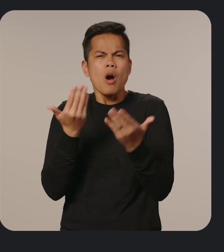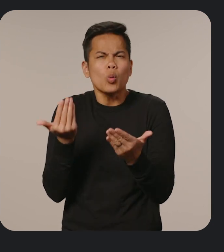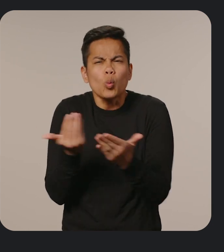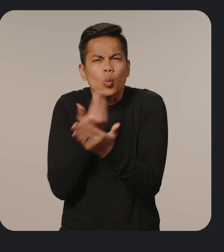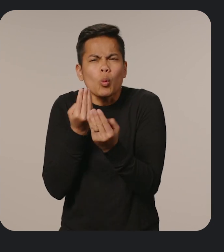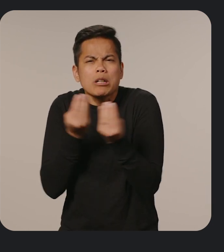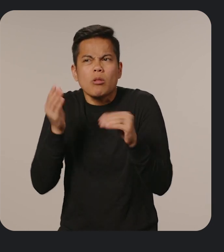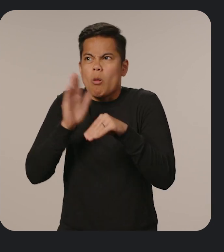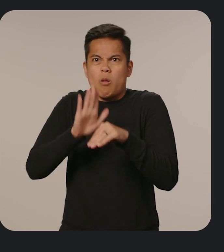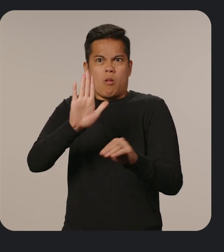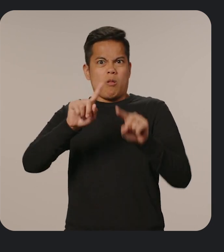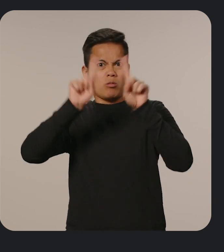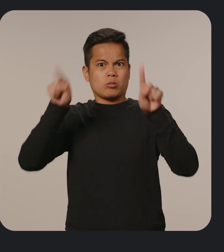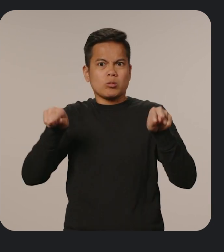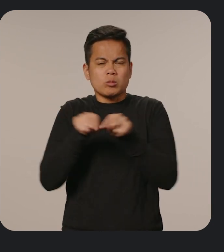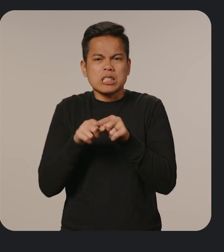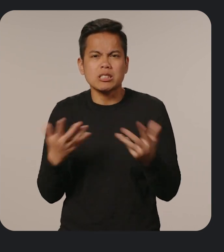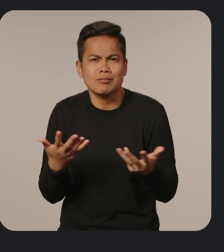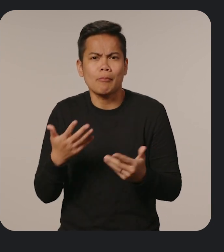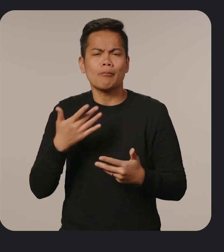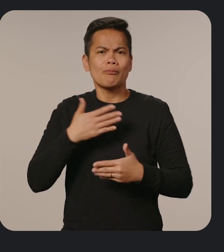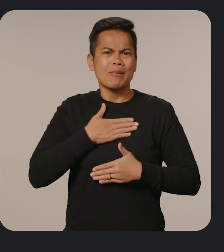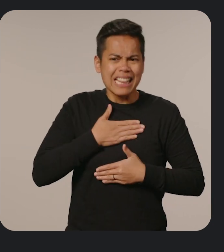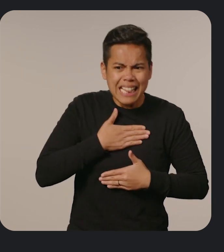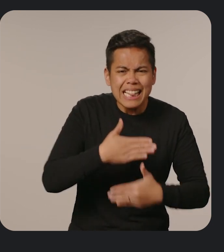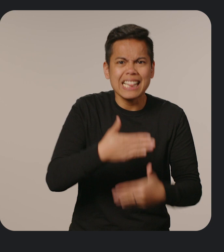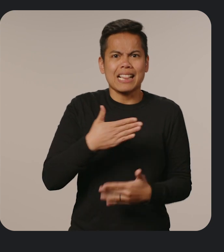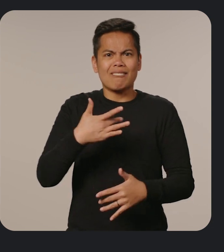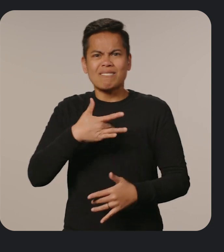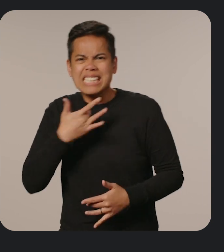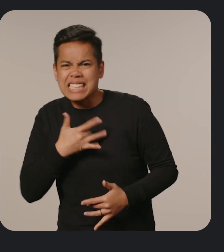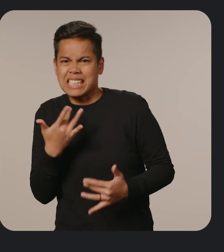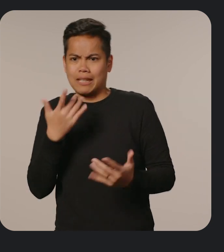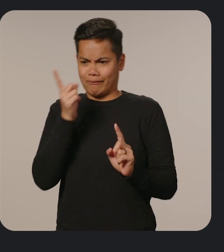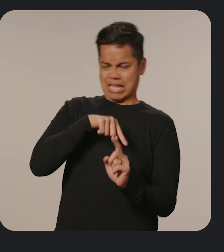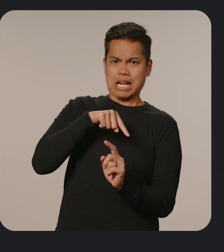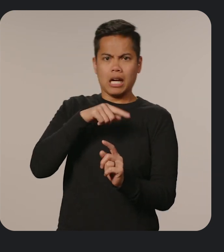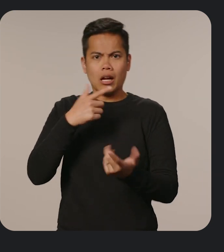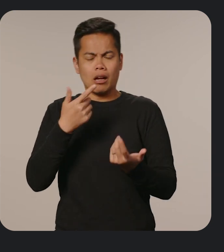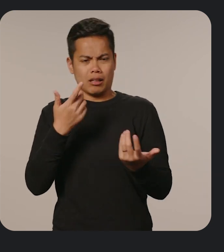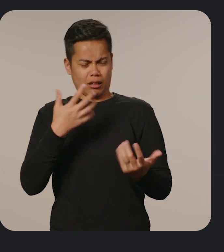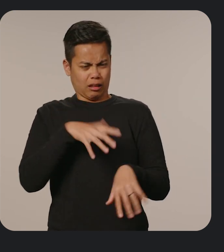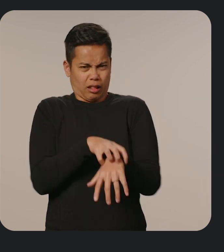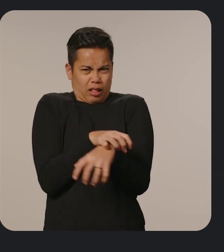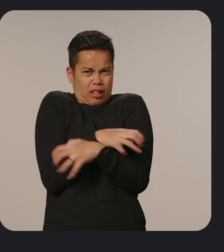We asked ourselves, can pixels feel spirited? I saw folks on the team getting super excited